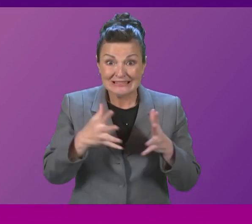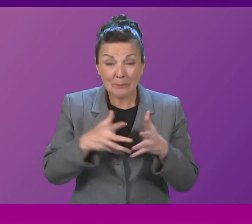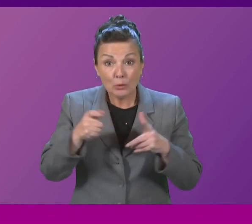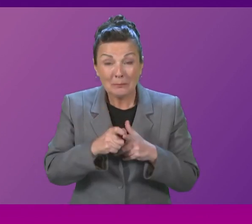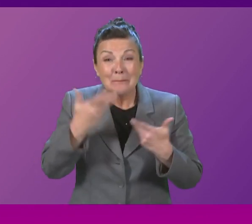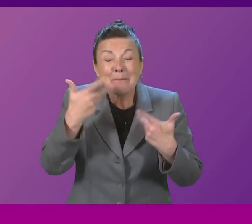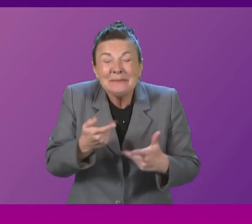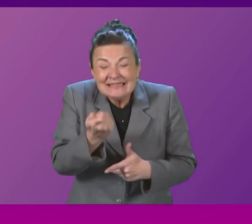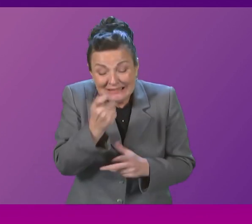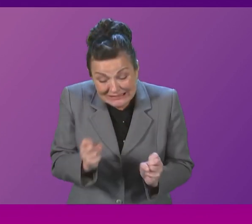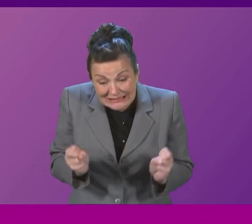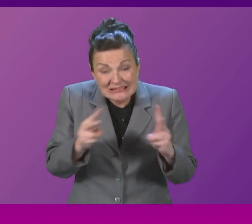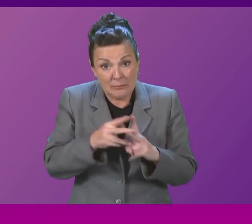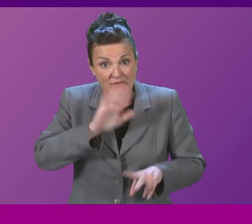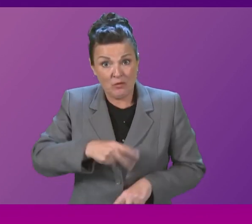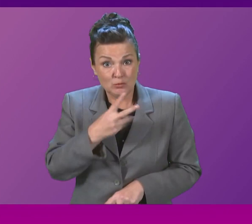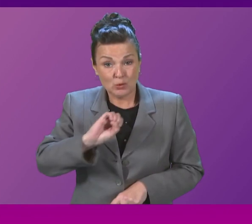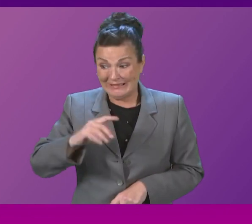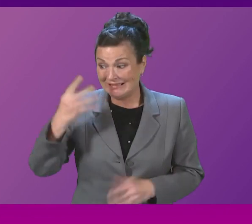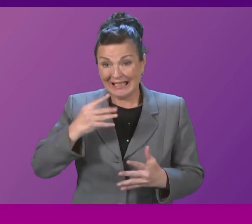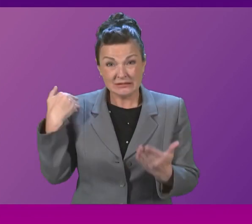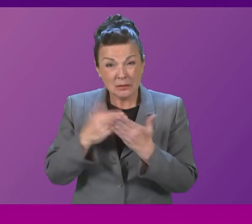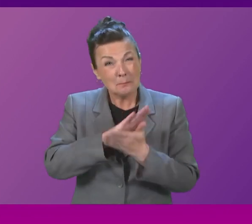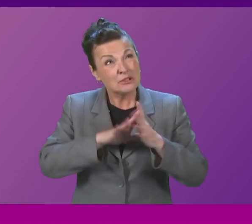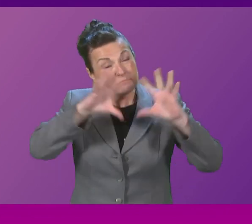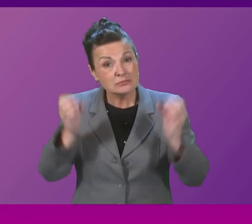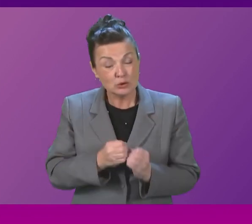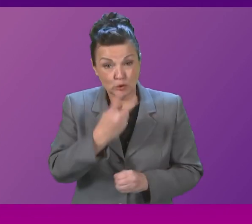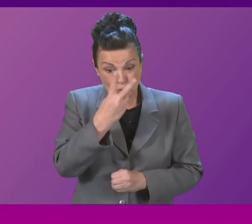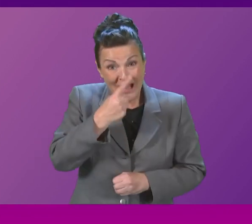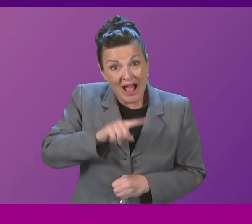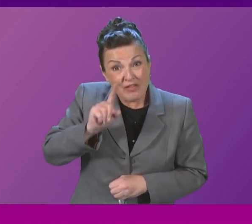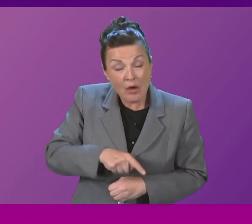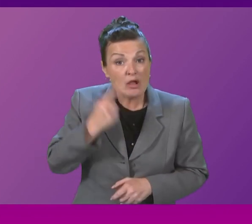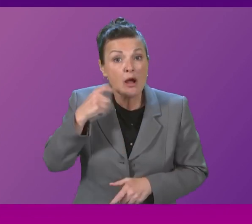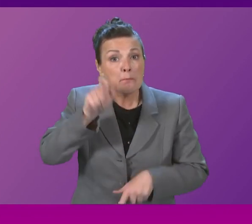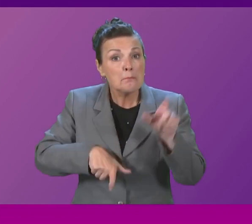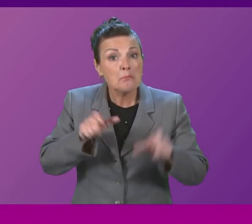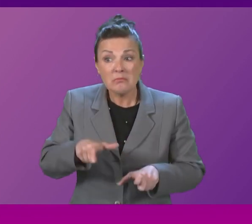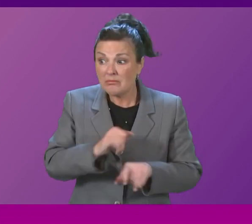That is more than 2,500 young people being denied vital support in the midst of a cost